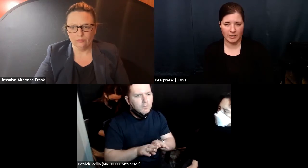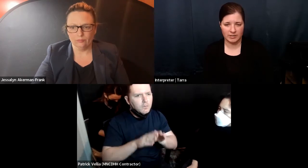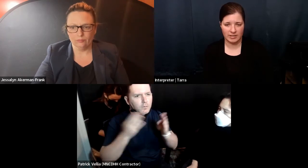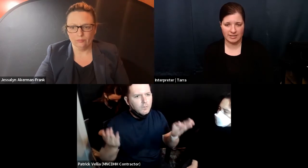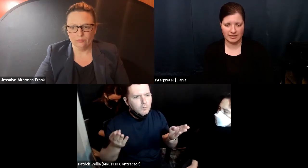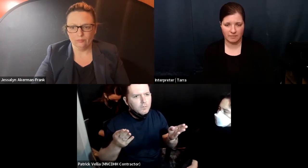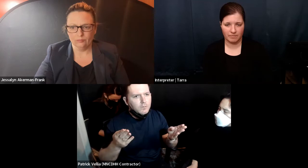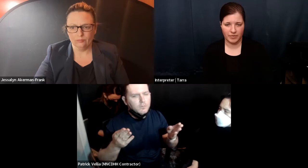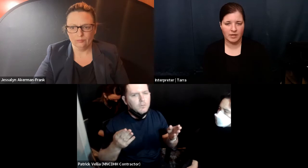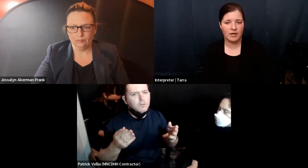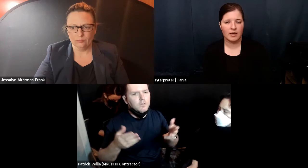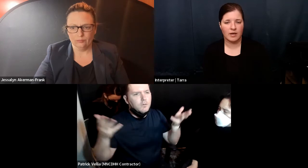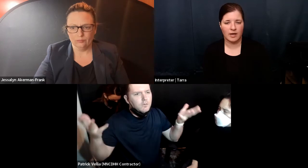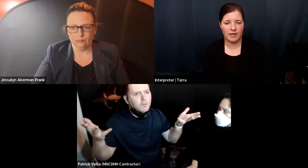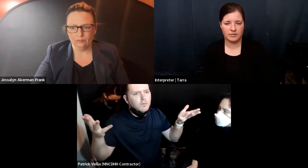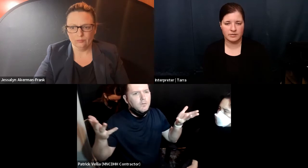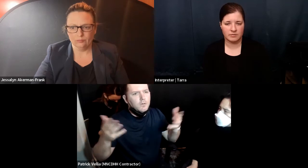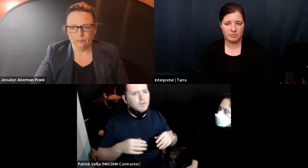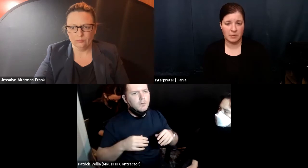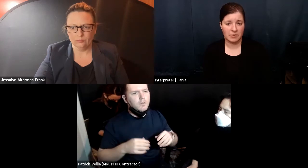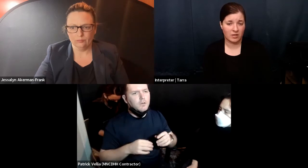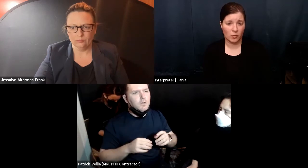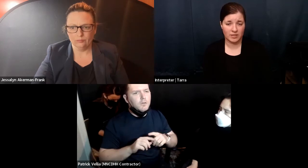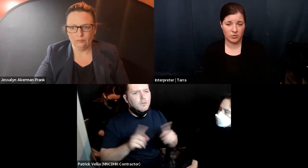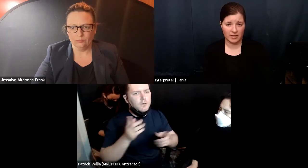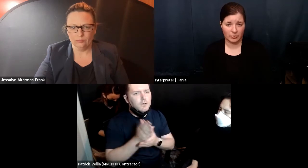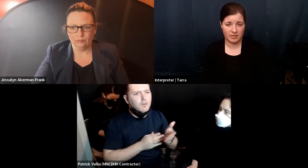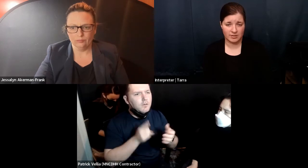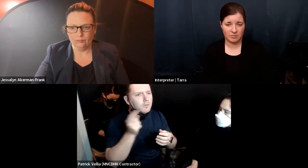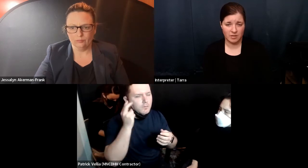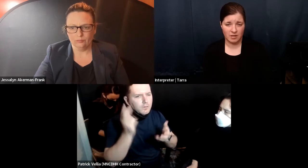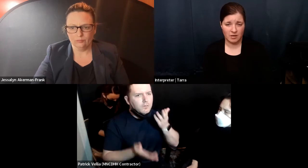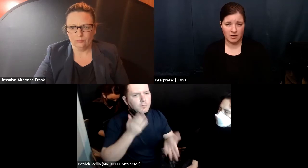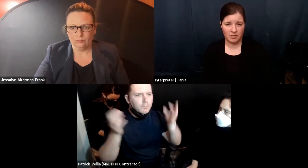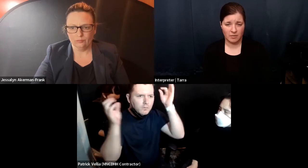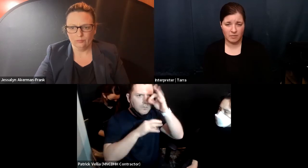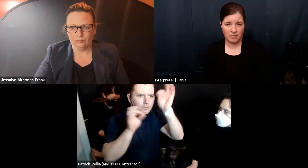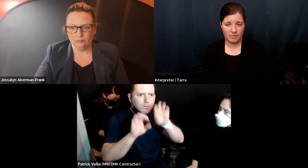I may open that message.